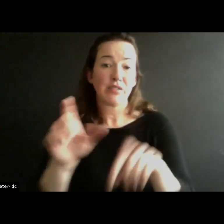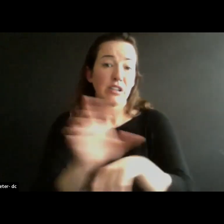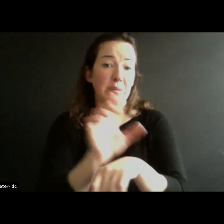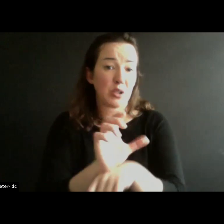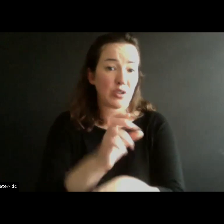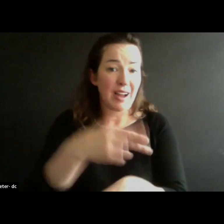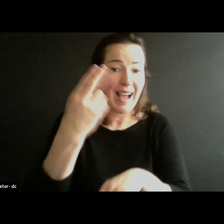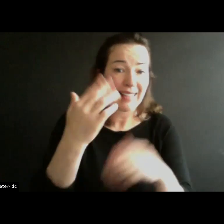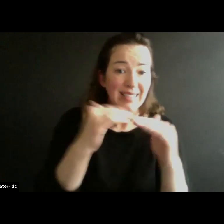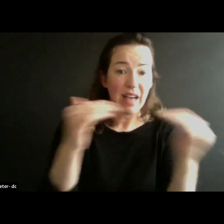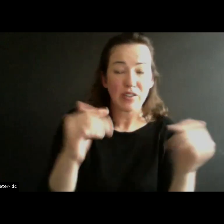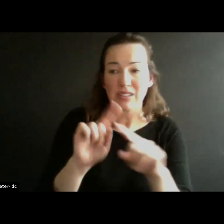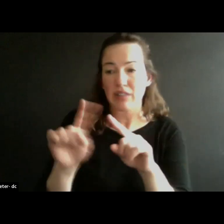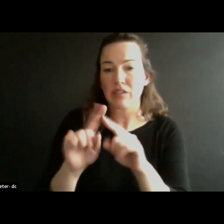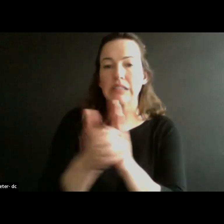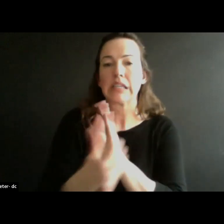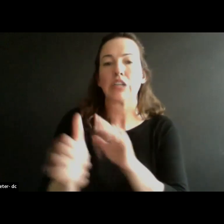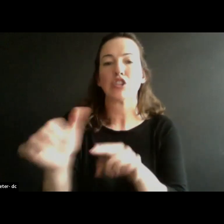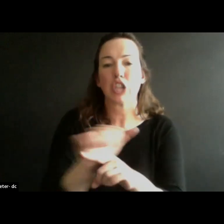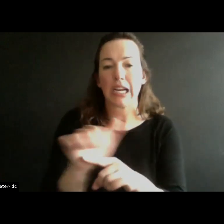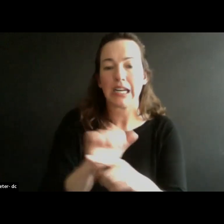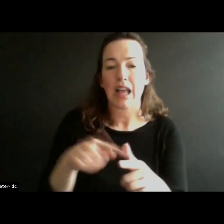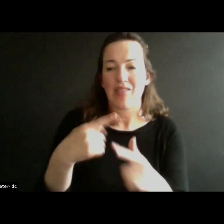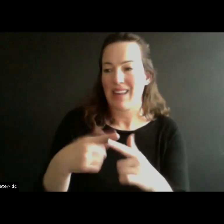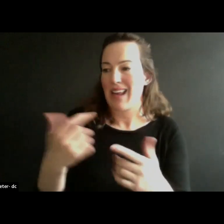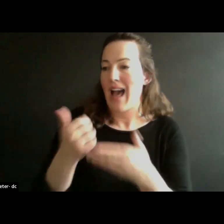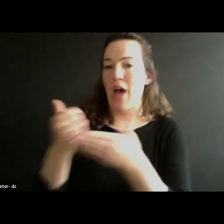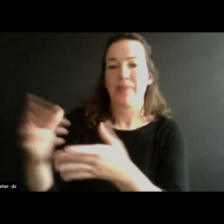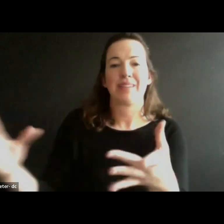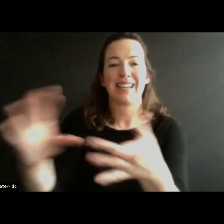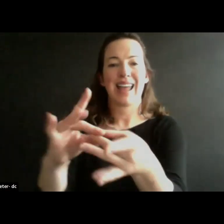training, whatever that may be and then connecting them with those resources that are that they